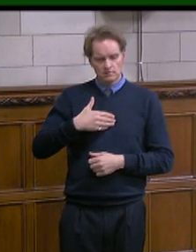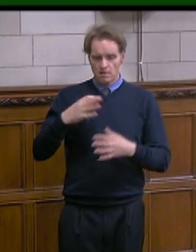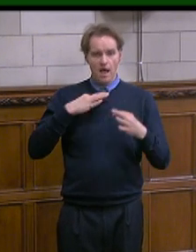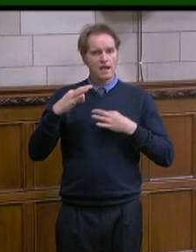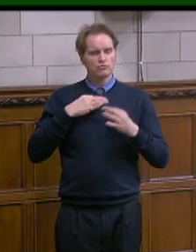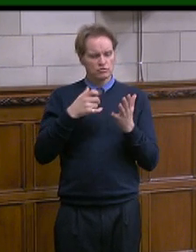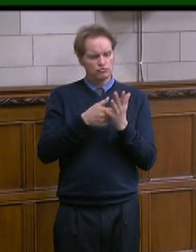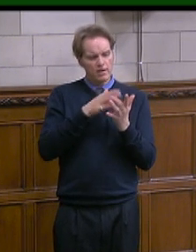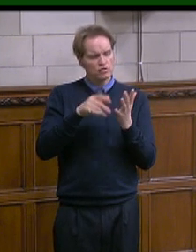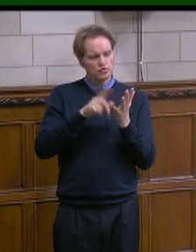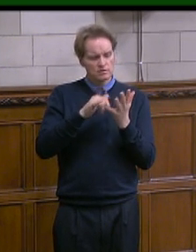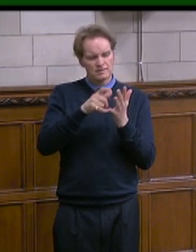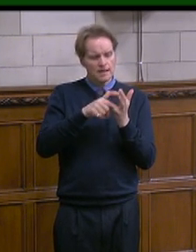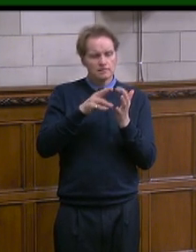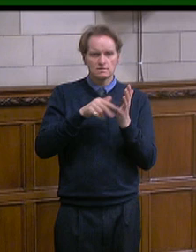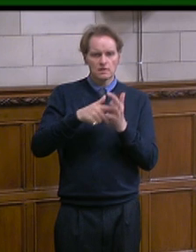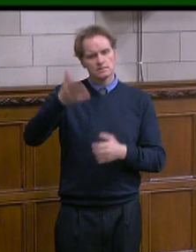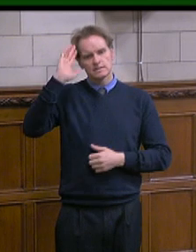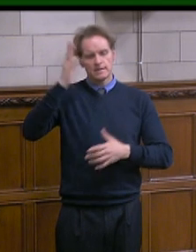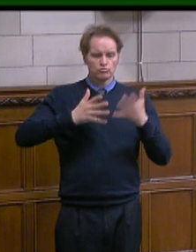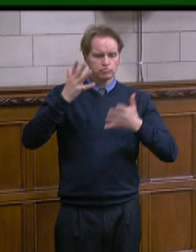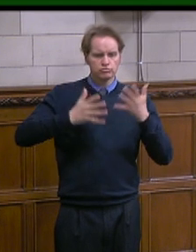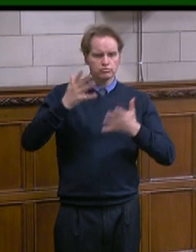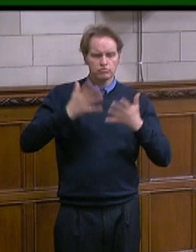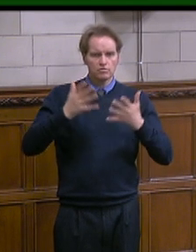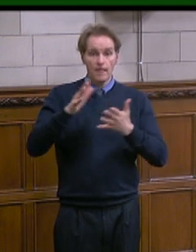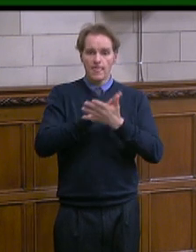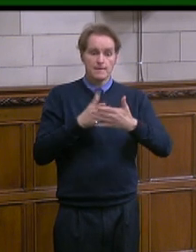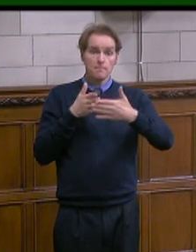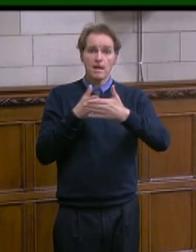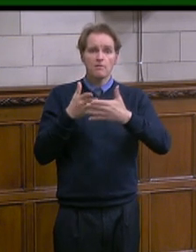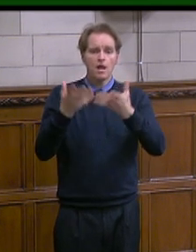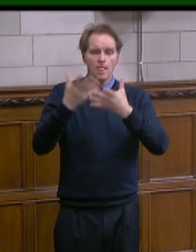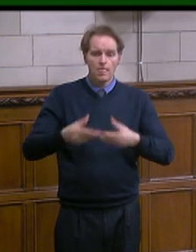I look forward to meeting the Minister with Daniel and Ann later this month so we can